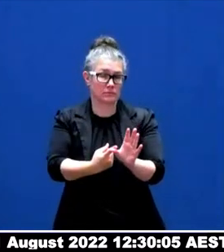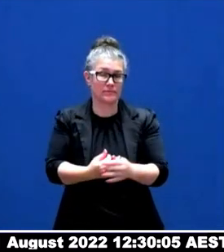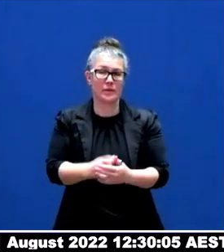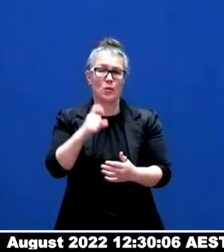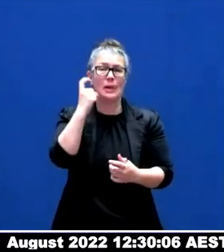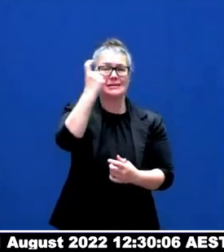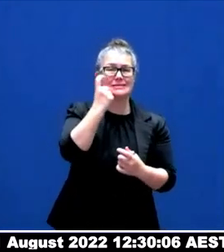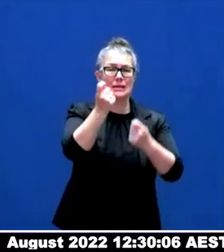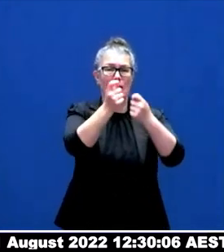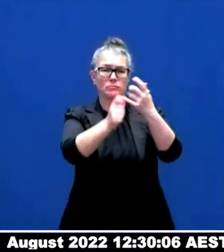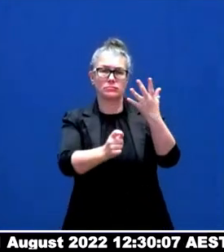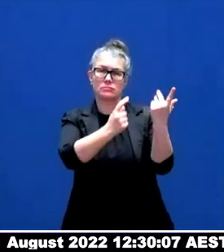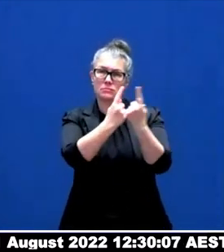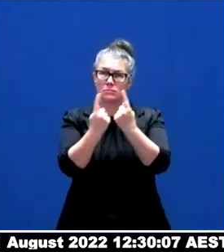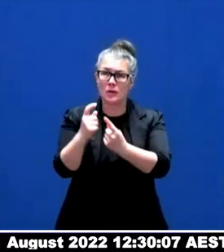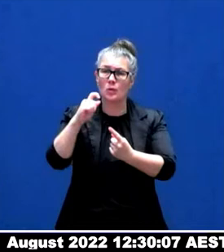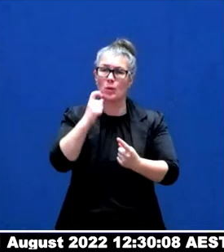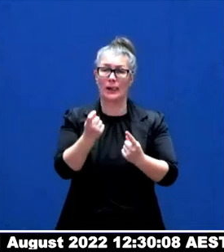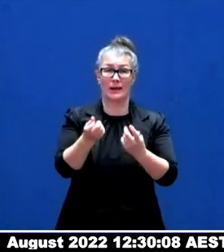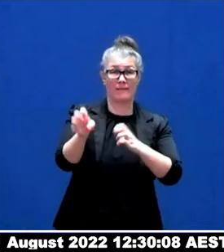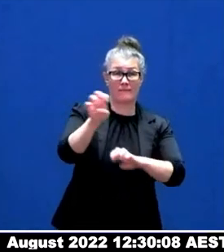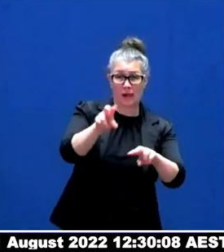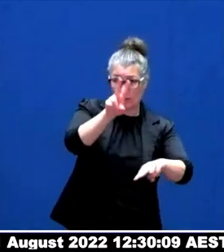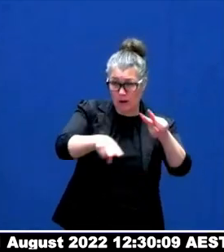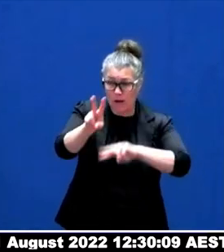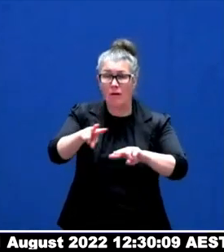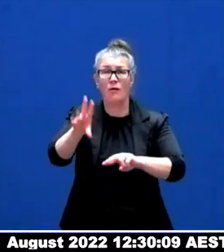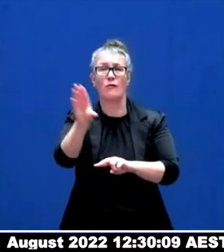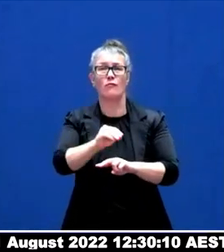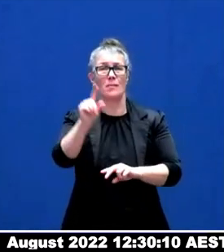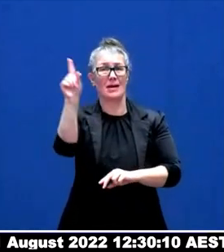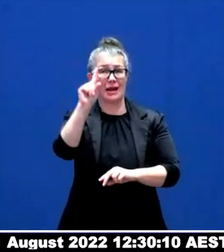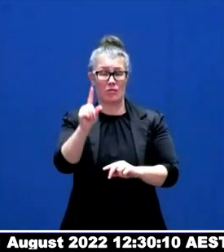things. So, evaluations from some of the current early intervention and prevention